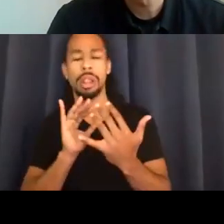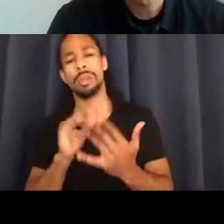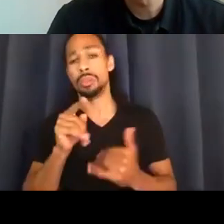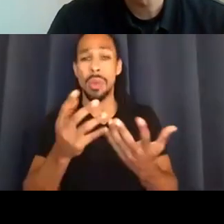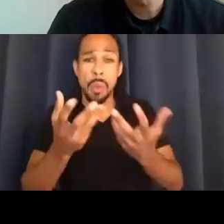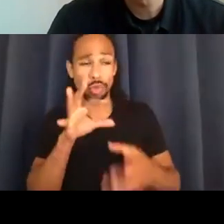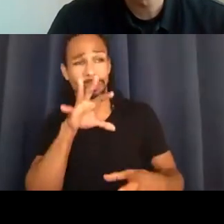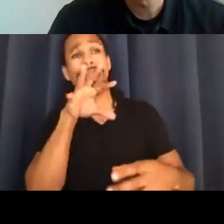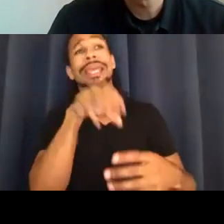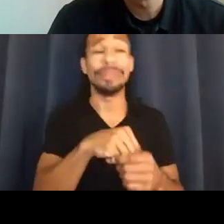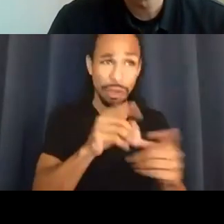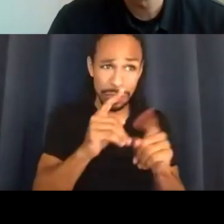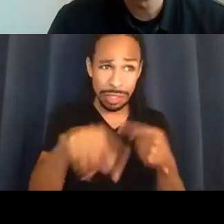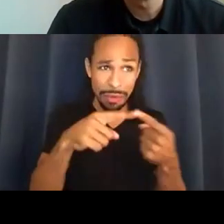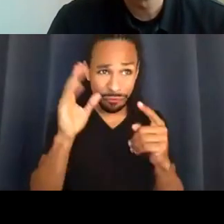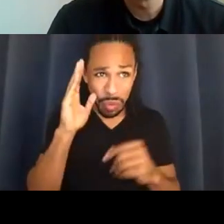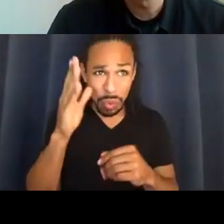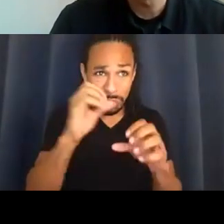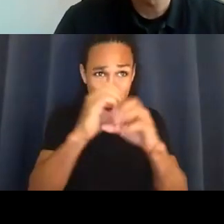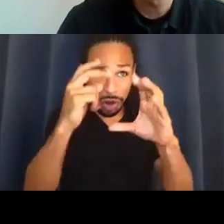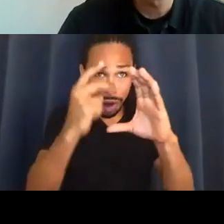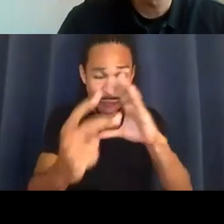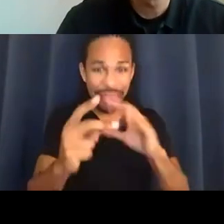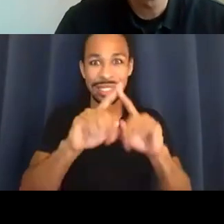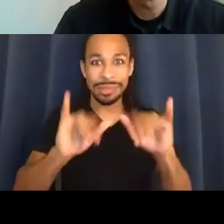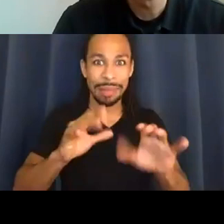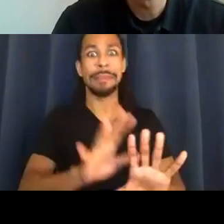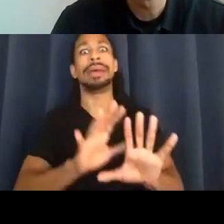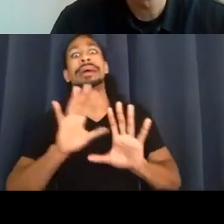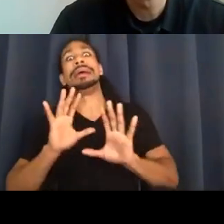about the future, and yet at the same time, I'm expecting you to be here in February and